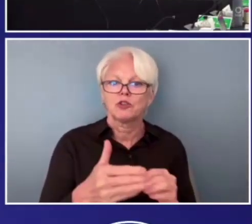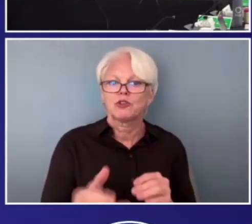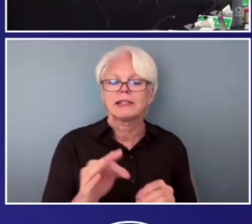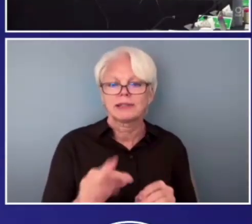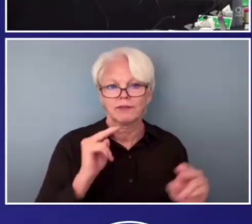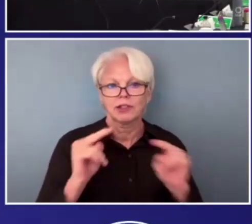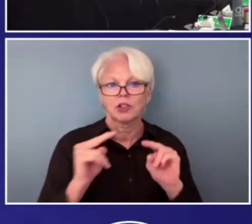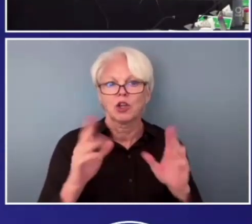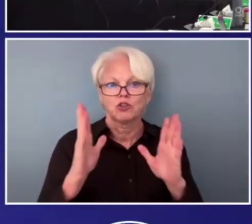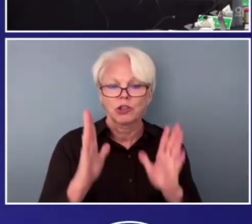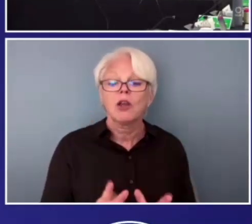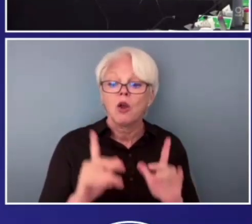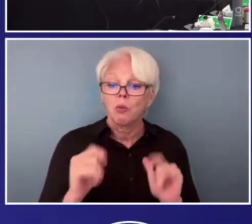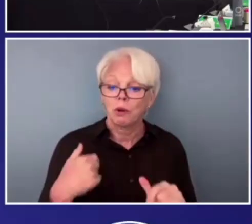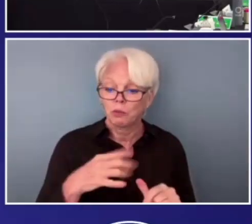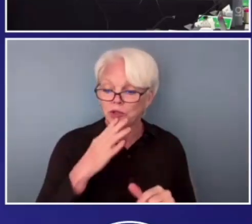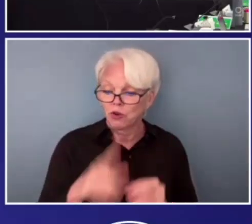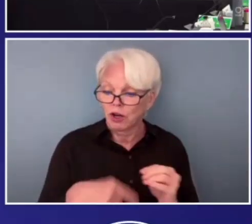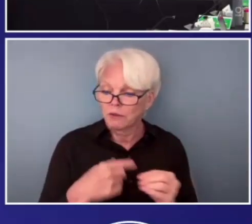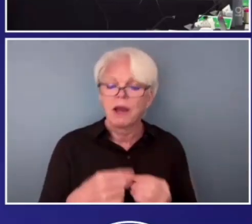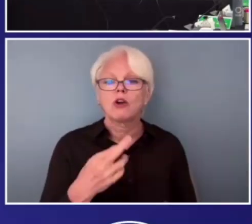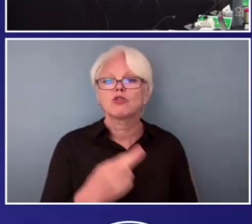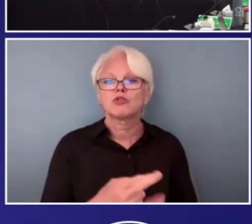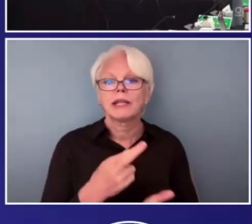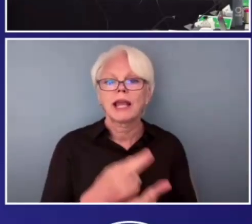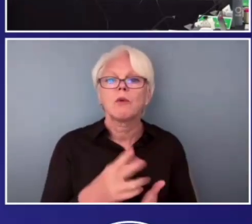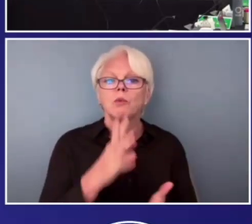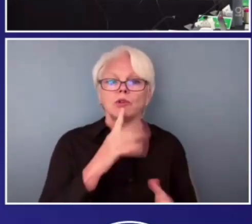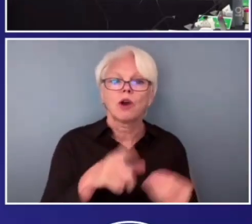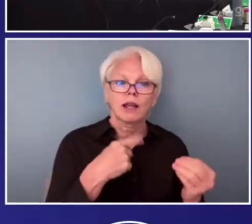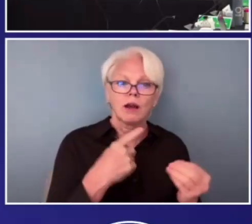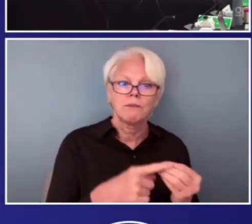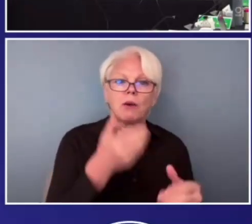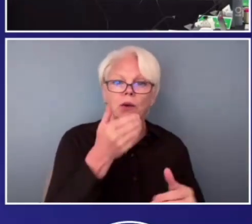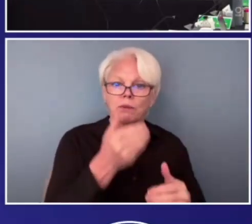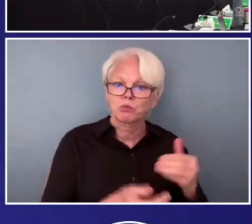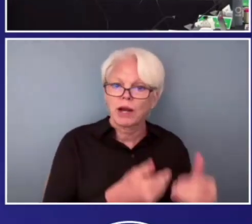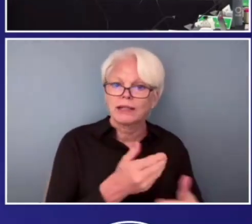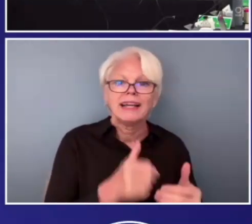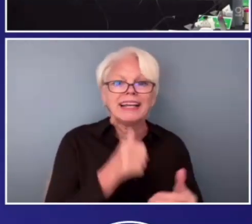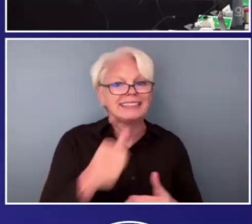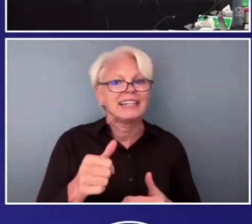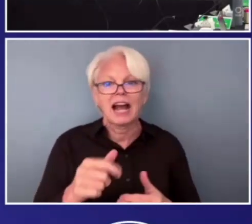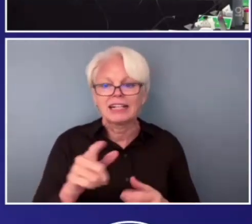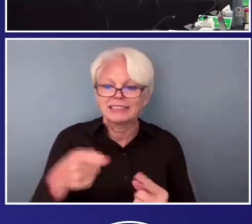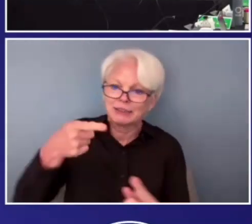When we are talking about rehabilitation, we are talking about a process, not a fixed point in time going forward.